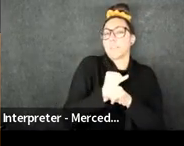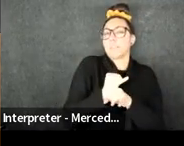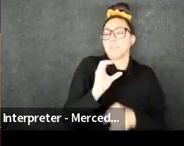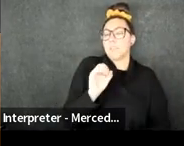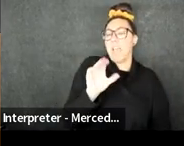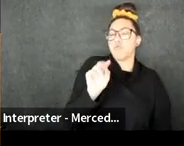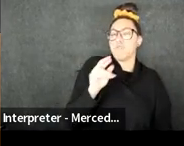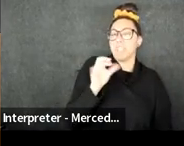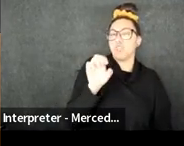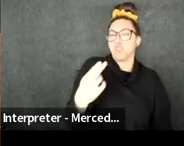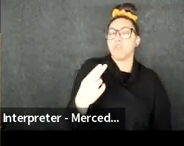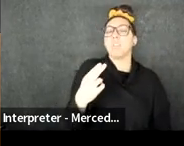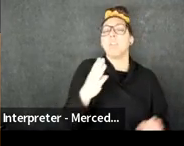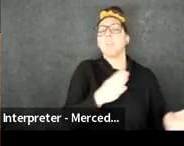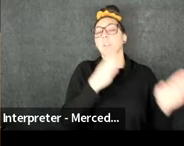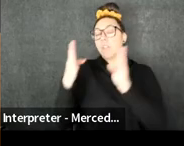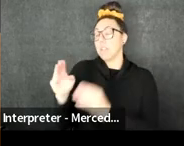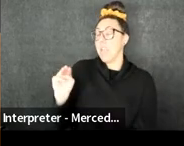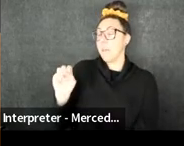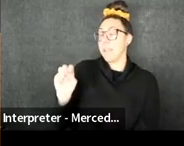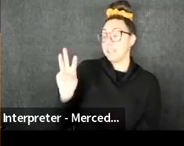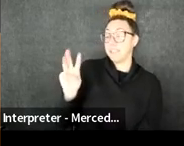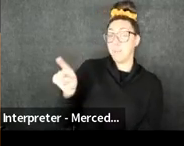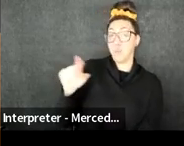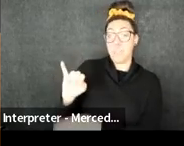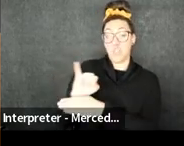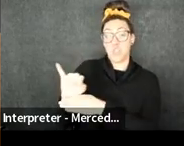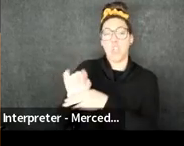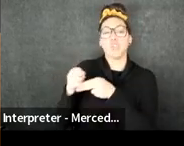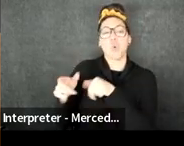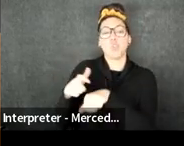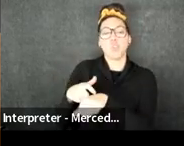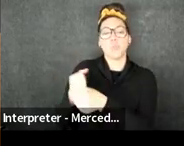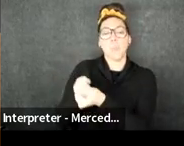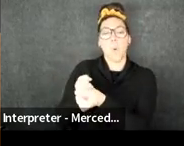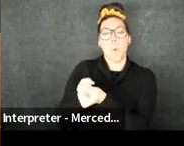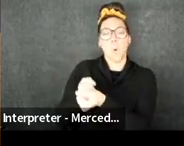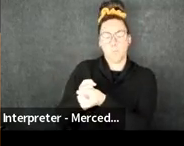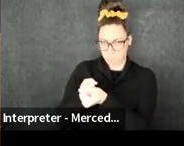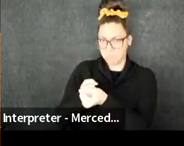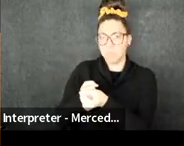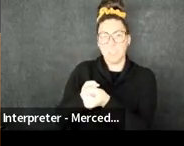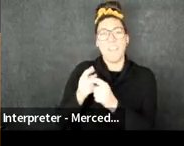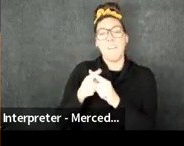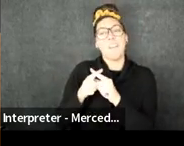While MSW interns provide short term support. We're very crisis centered, focused,